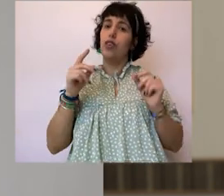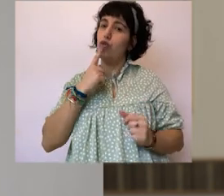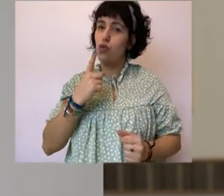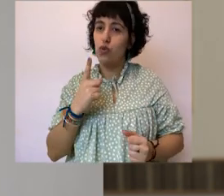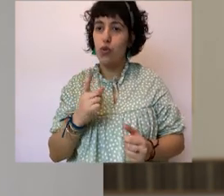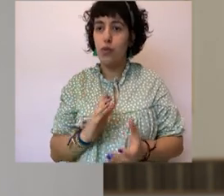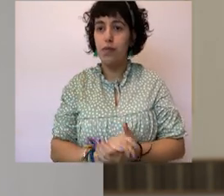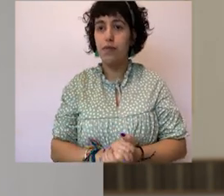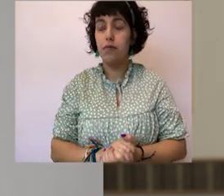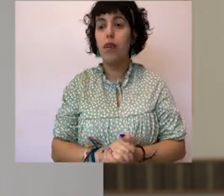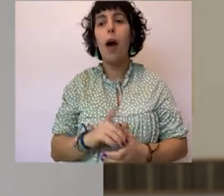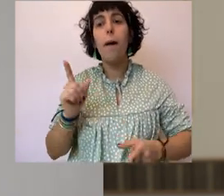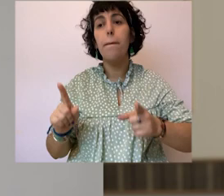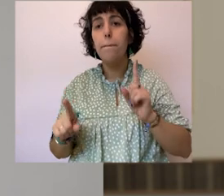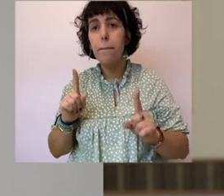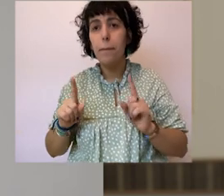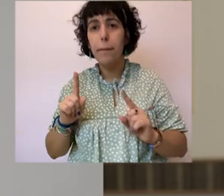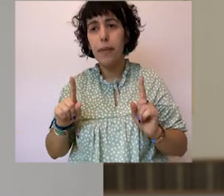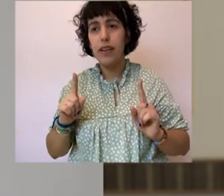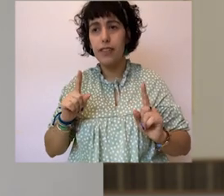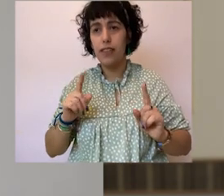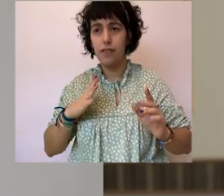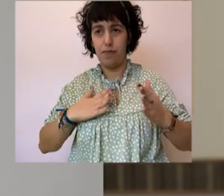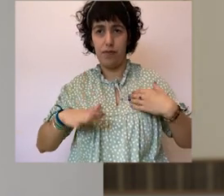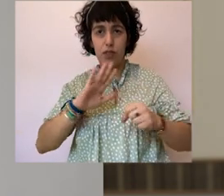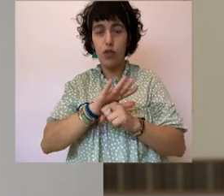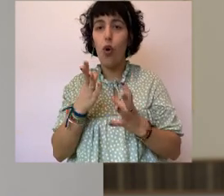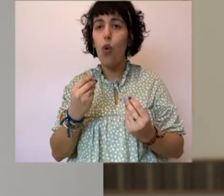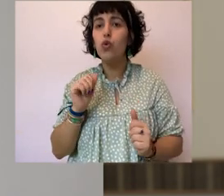I for example, when I faced with physical violence, "like a rabbit sees a light" I freeze.